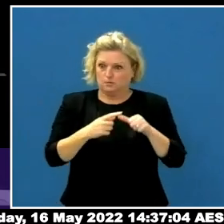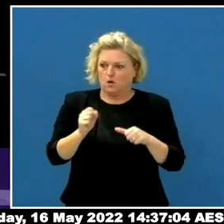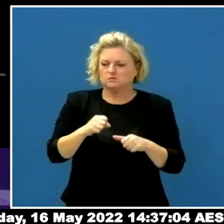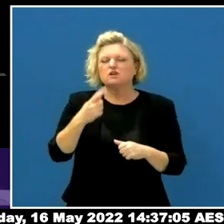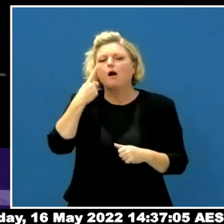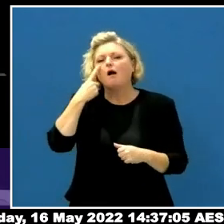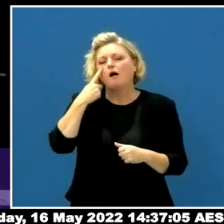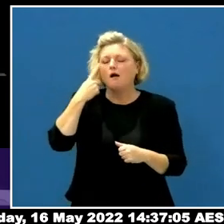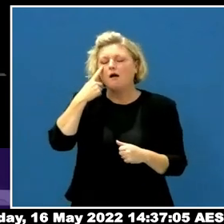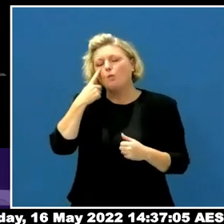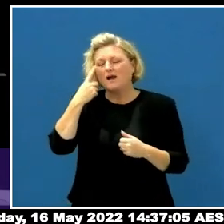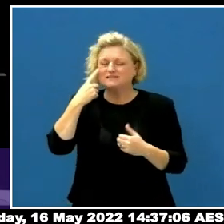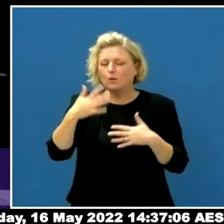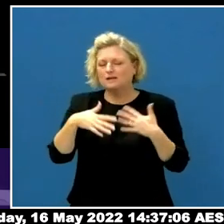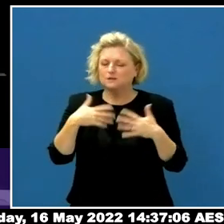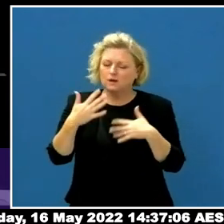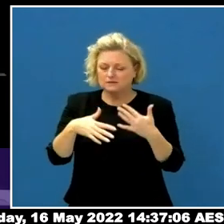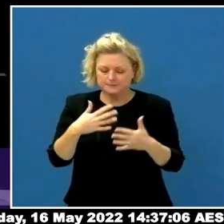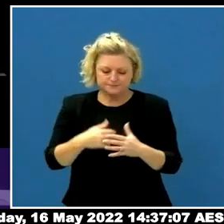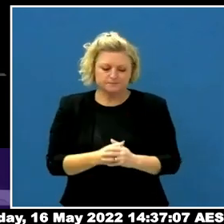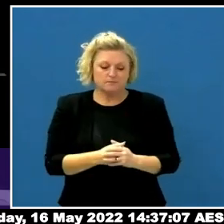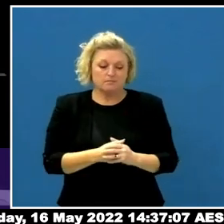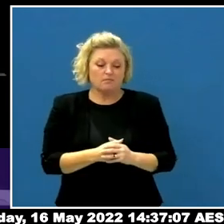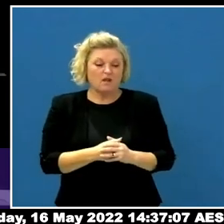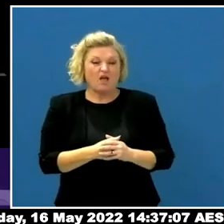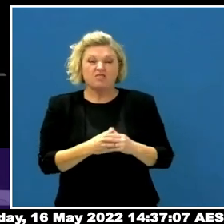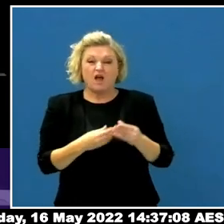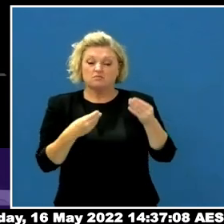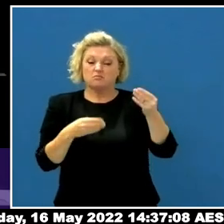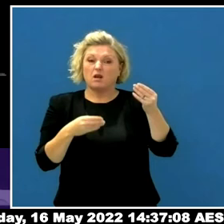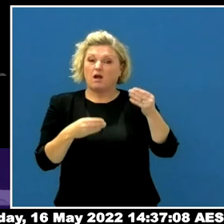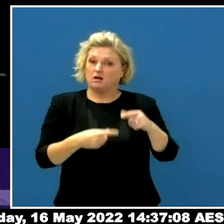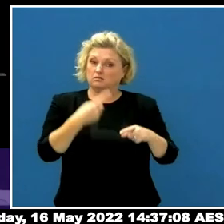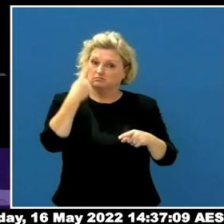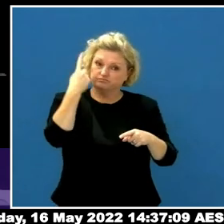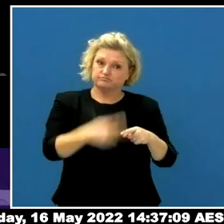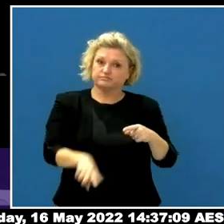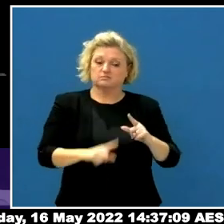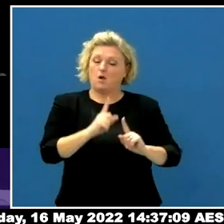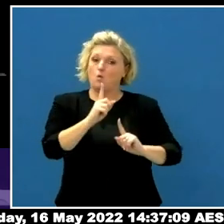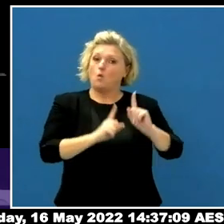And then the plan did come through and I went to her and offered her that again and